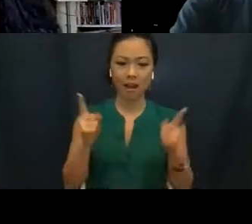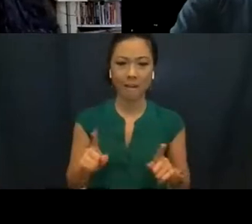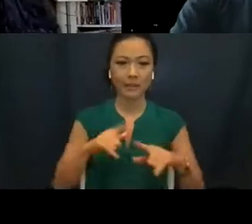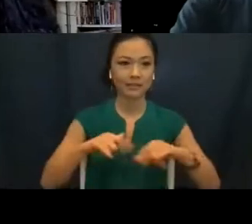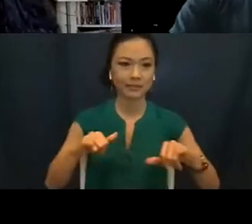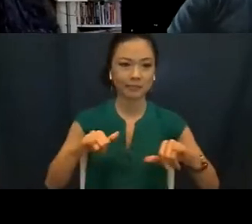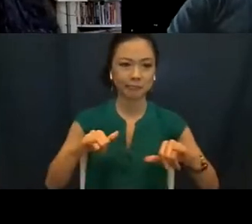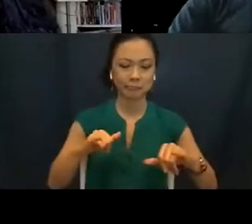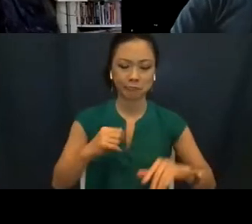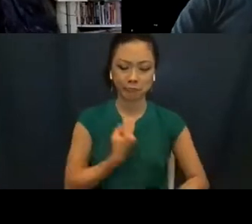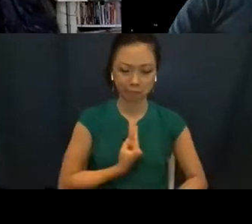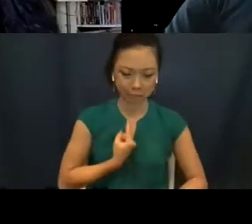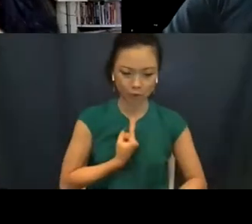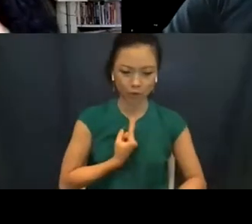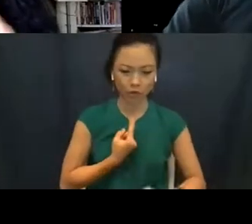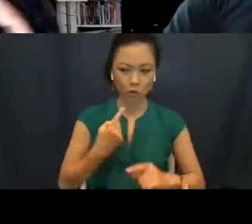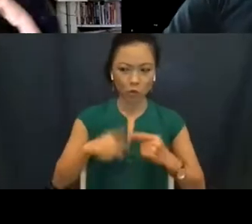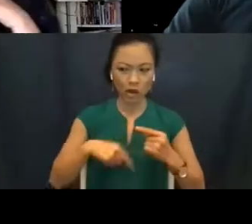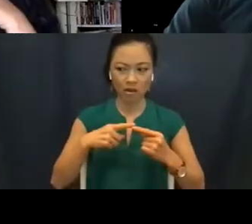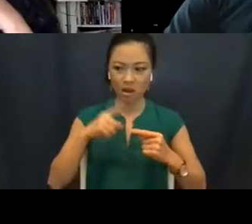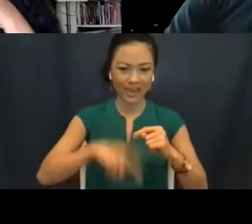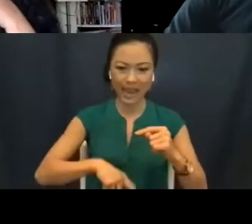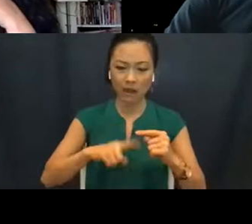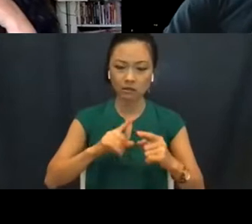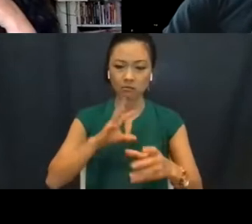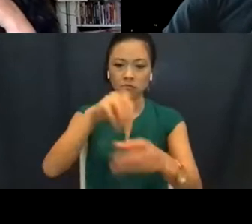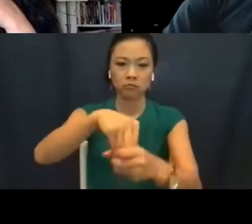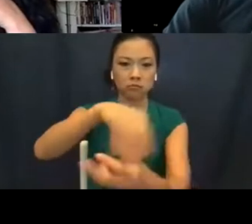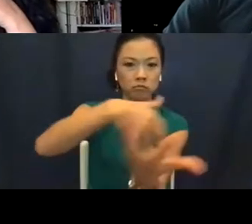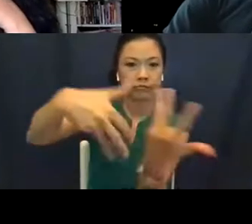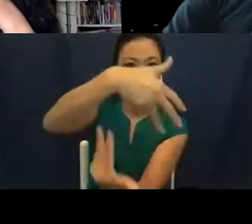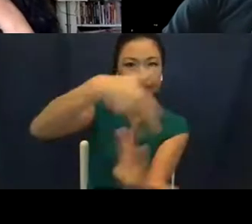it is worth acknowledging while some of us being separated is a